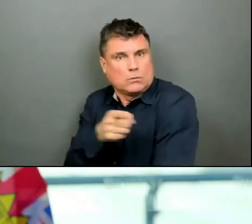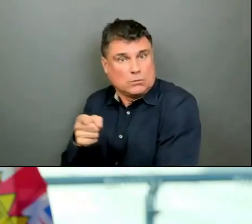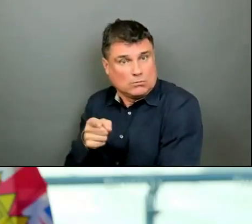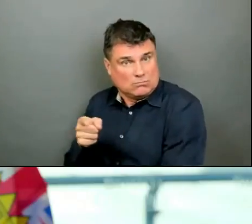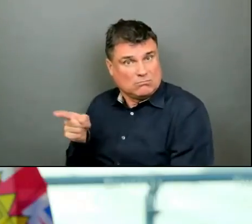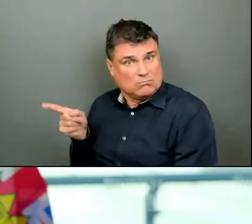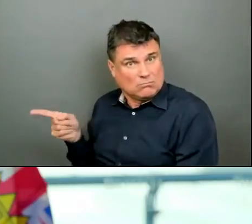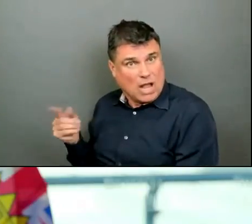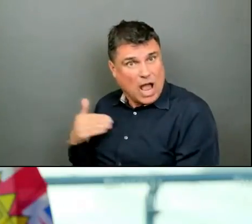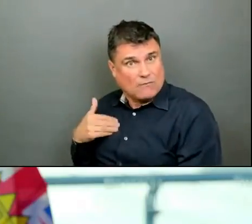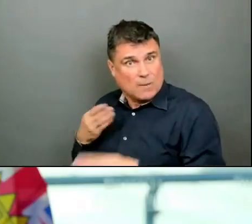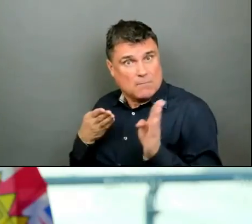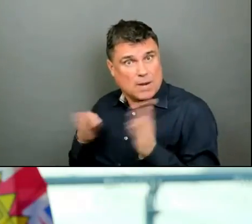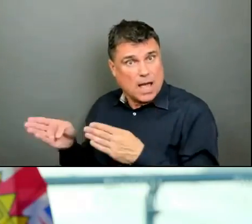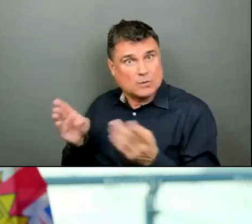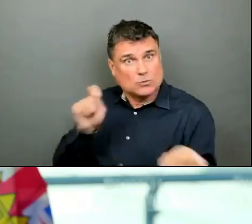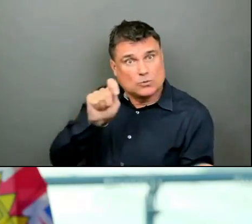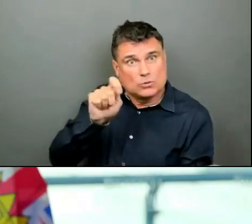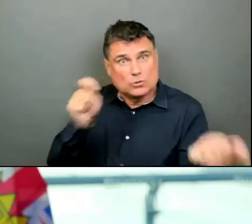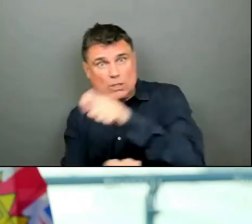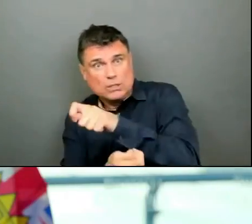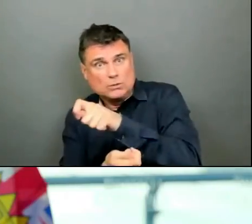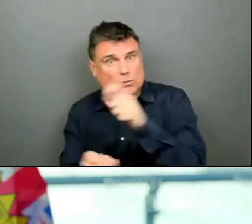Are there any